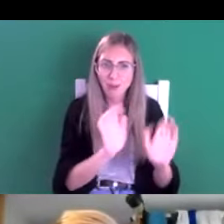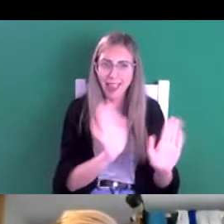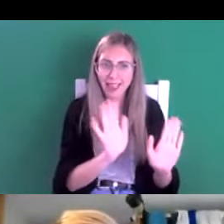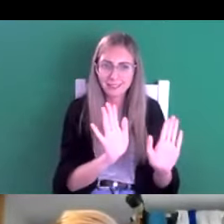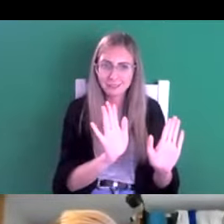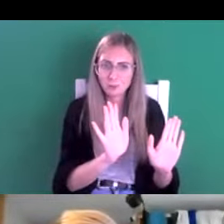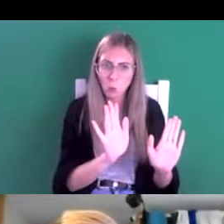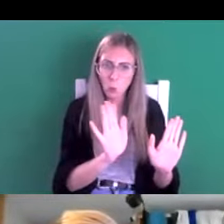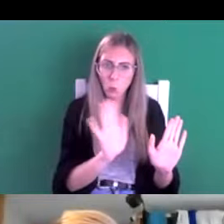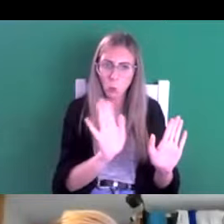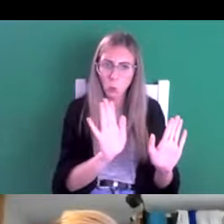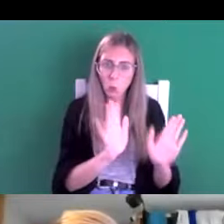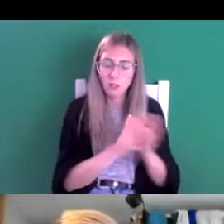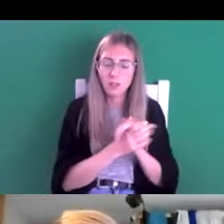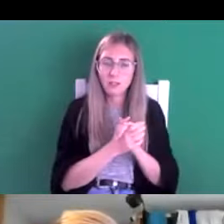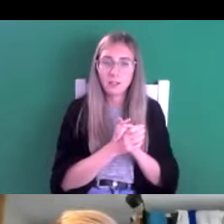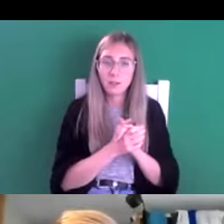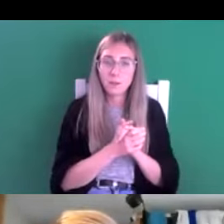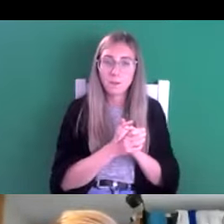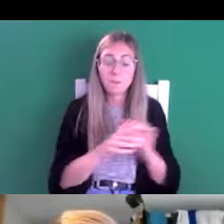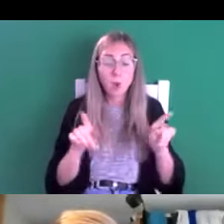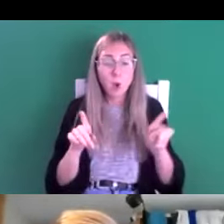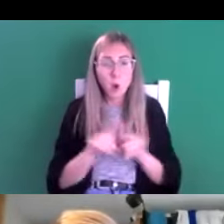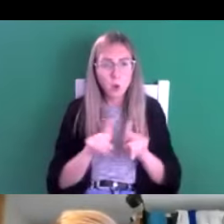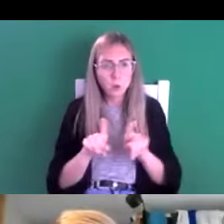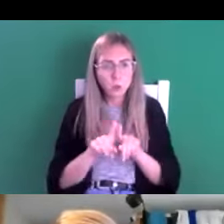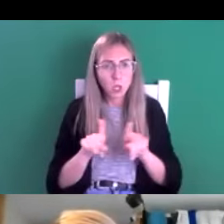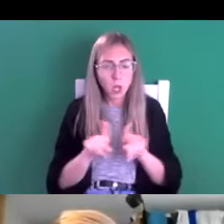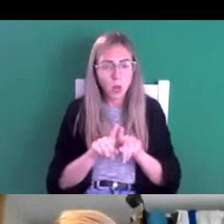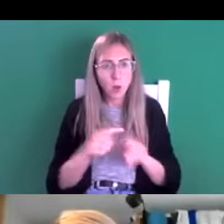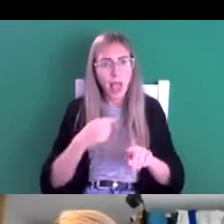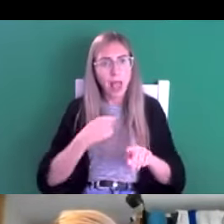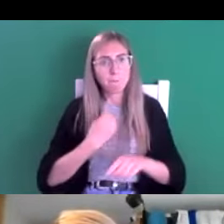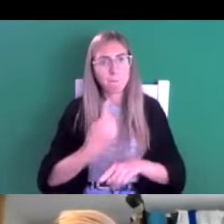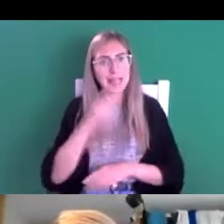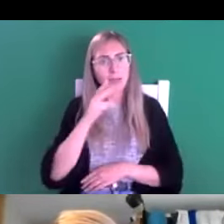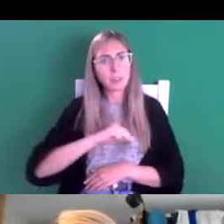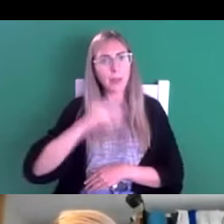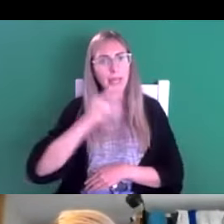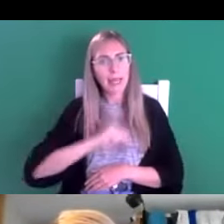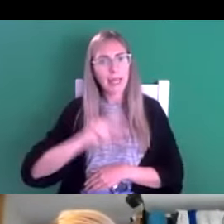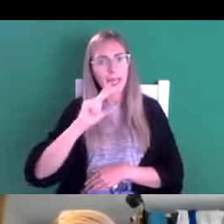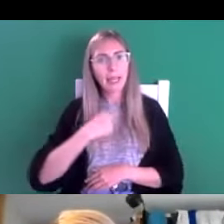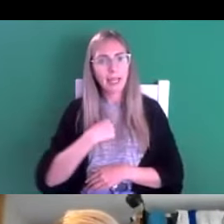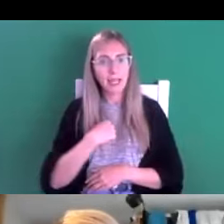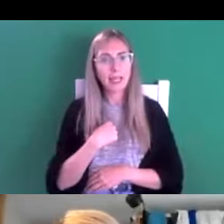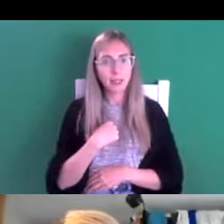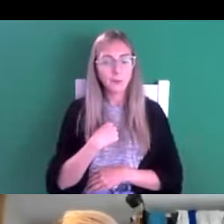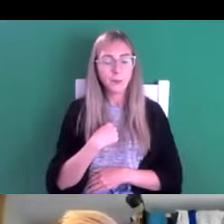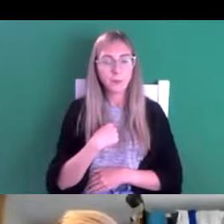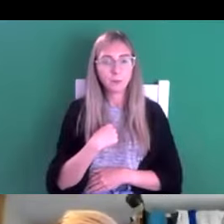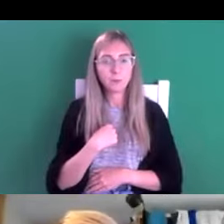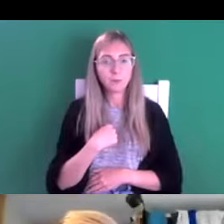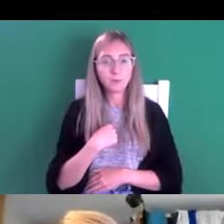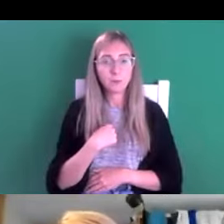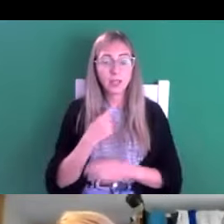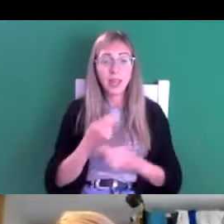um and then someone else is asked as a speaking artist artist if it's a solo project